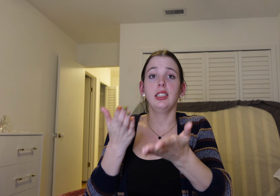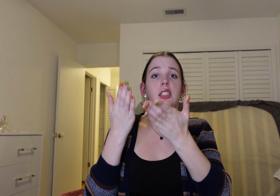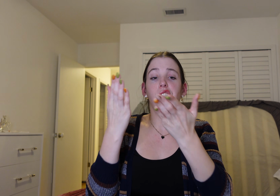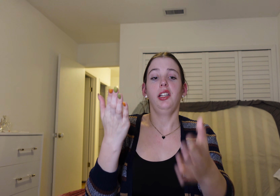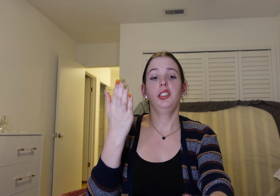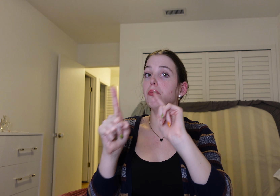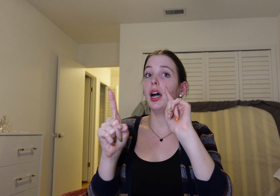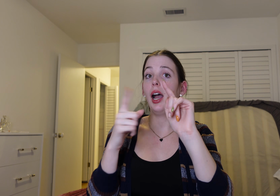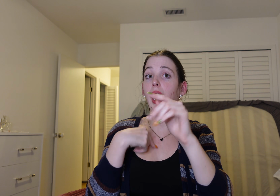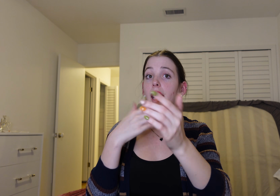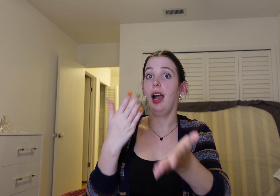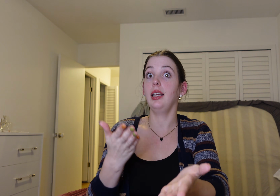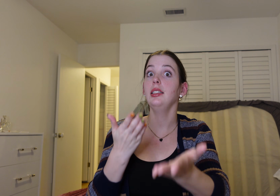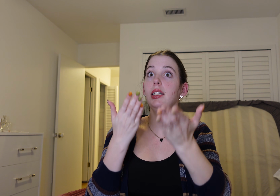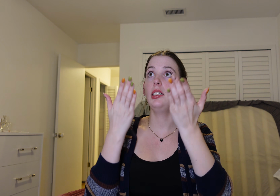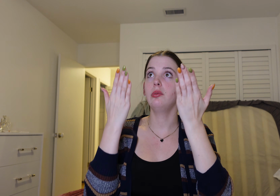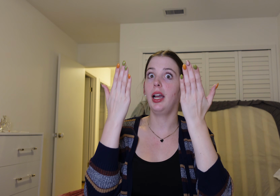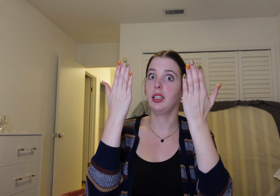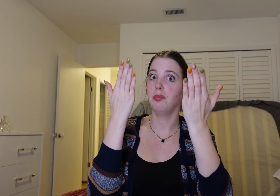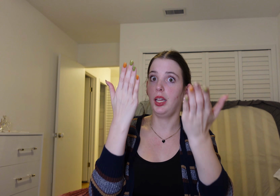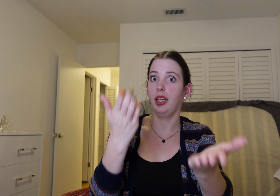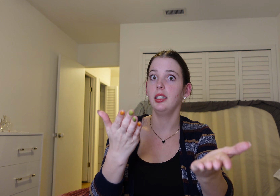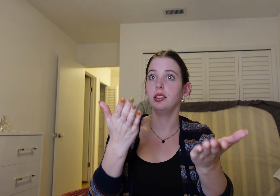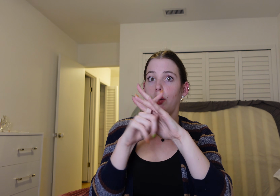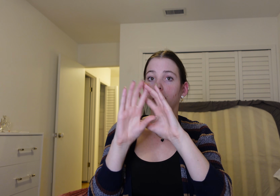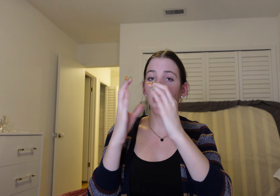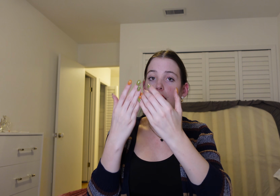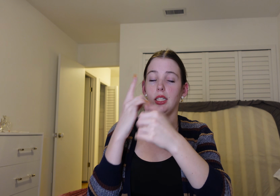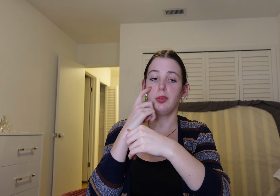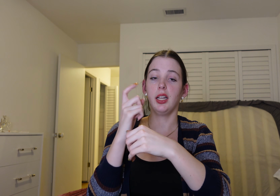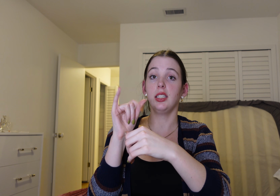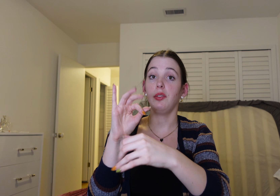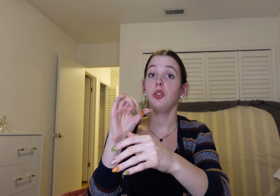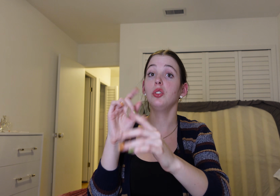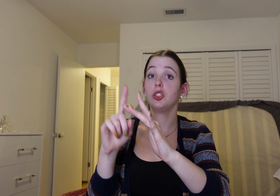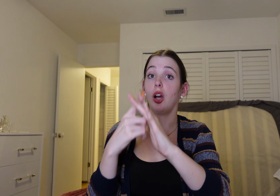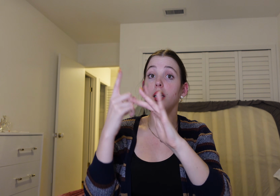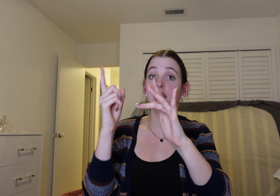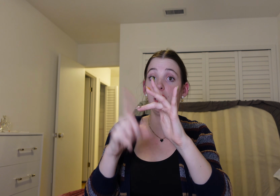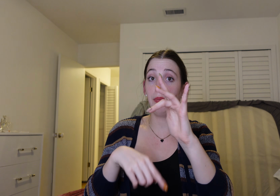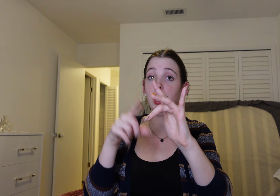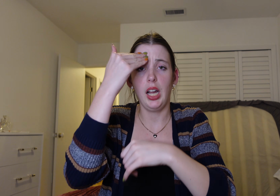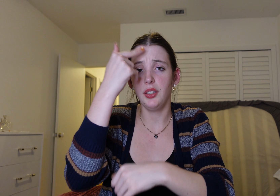is a suggestion, but I highly recommend showing up to class because if you start skipping, I know